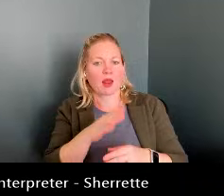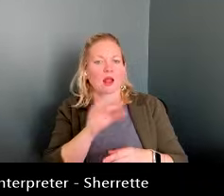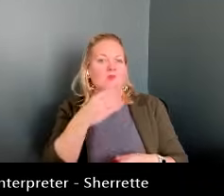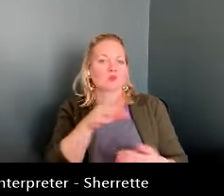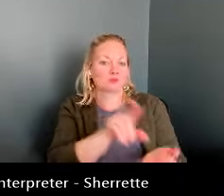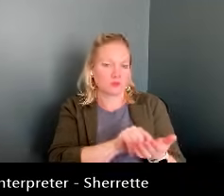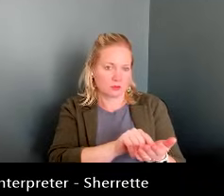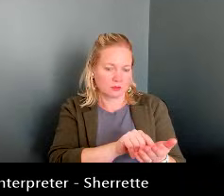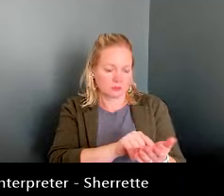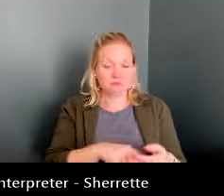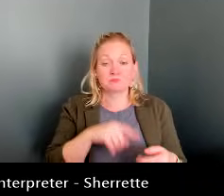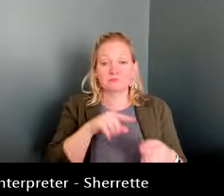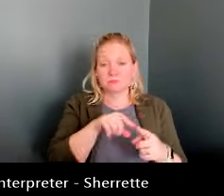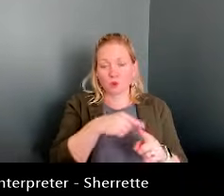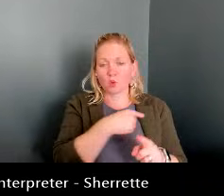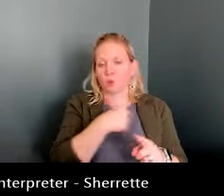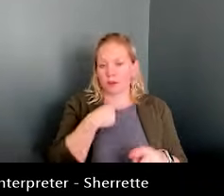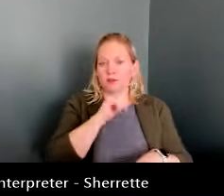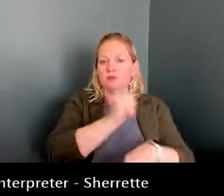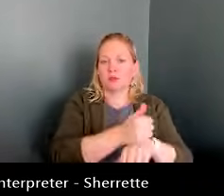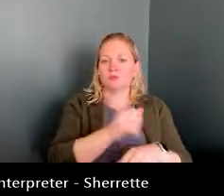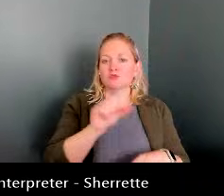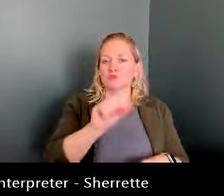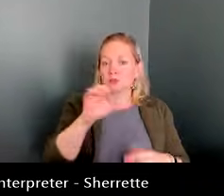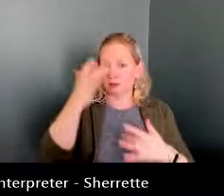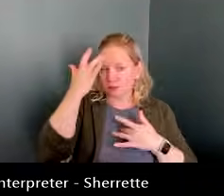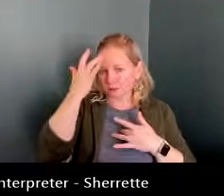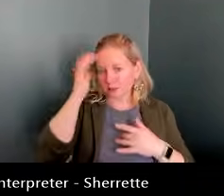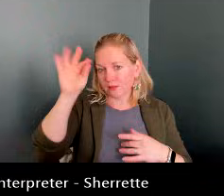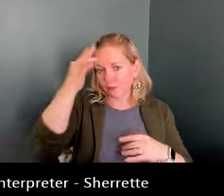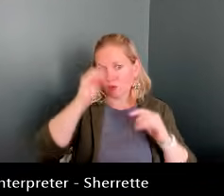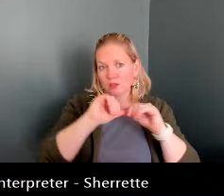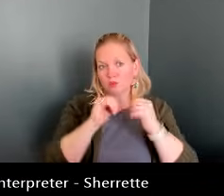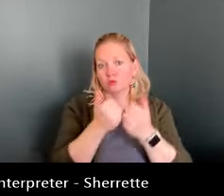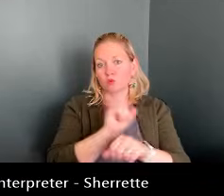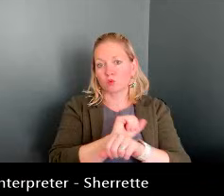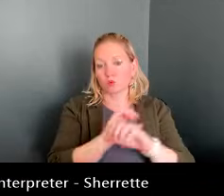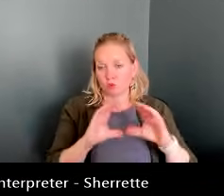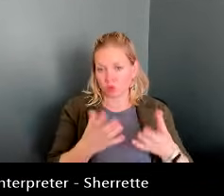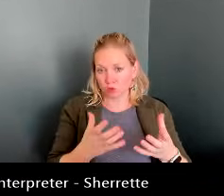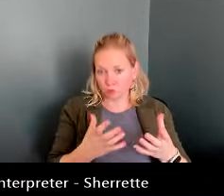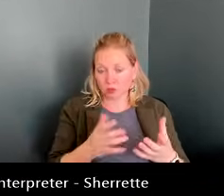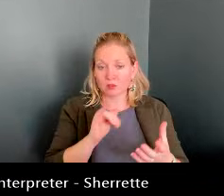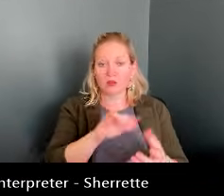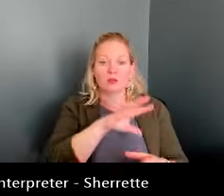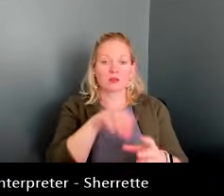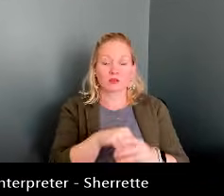We established the sickle cell disease federal agency work group comprising of over 60 members